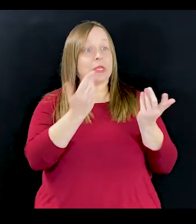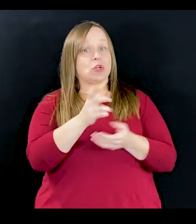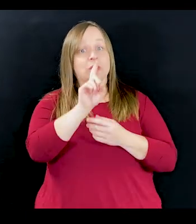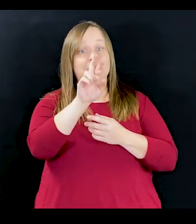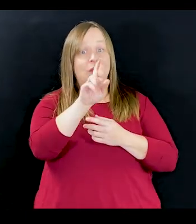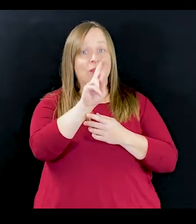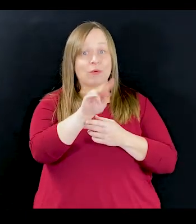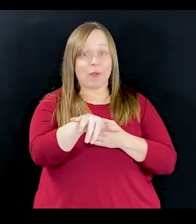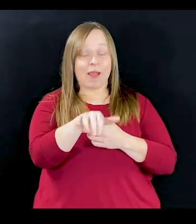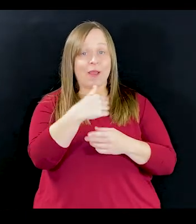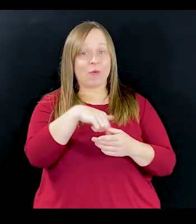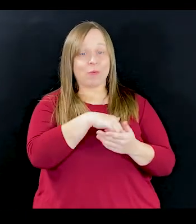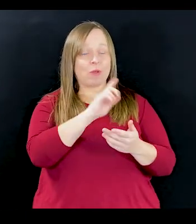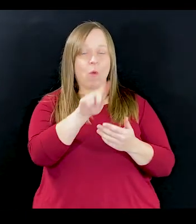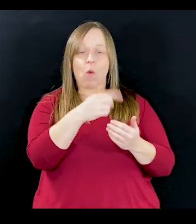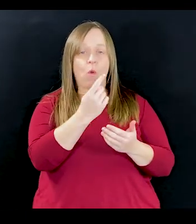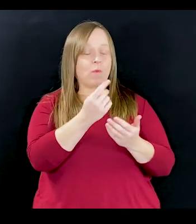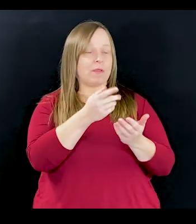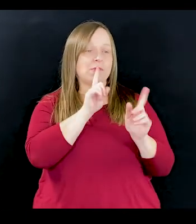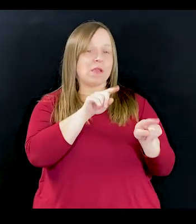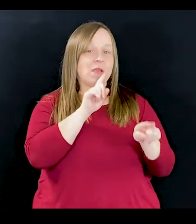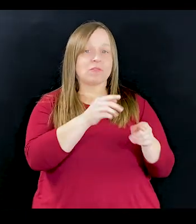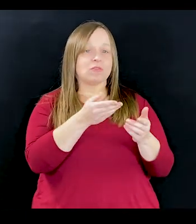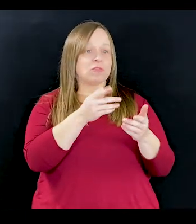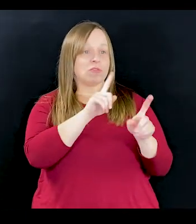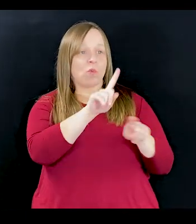here at Disability Rights New York can always answer questions about that